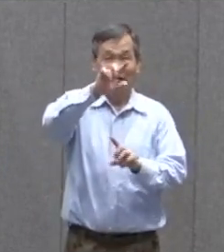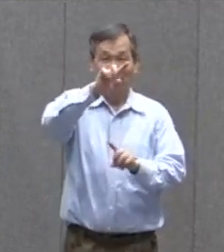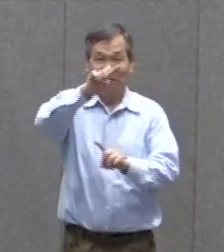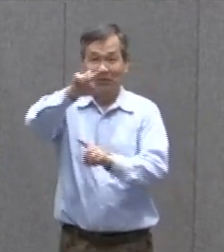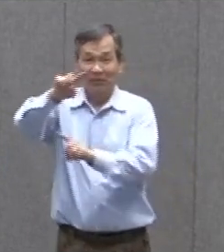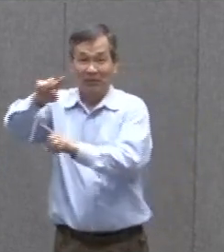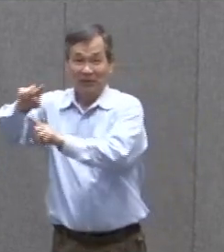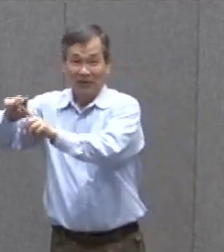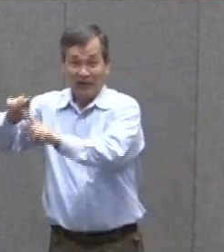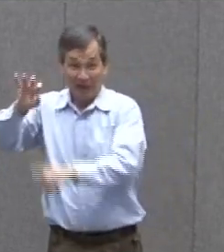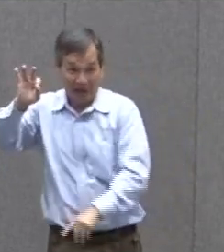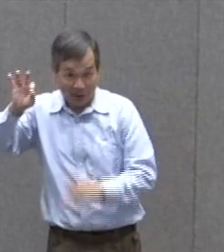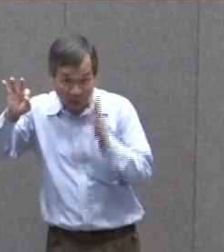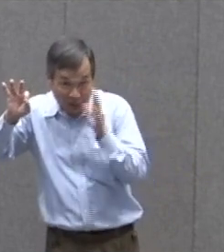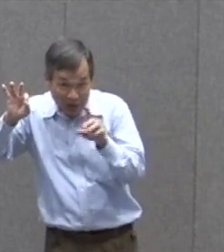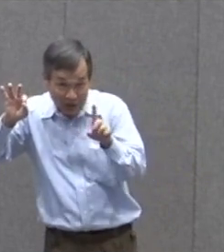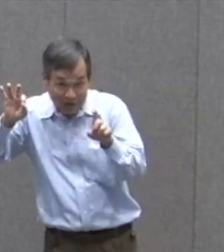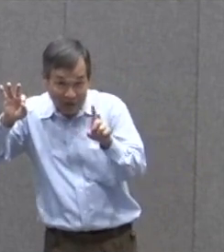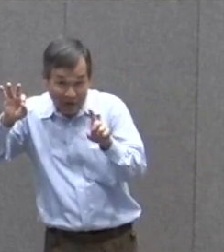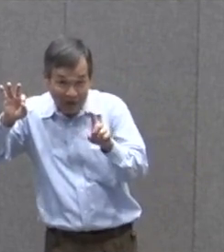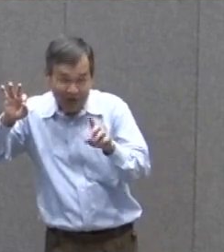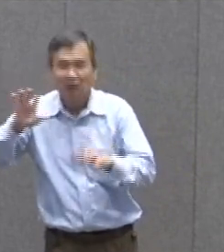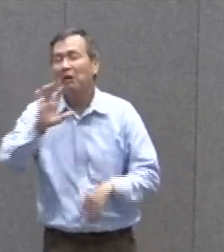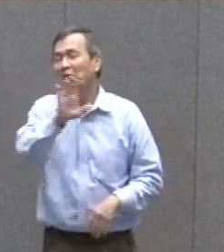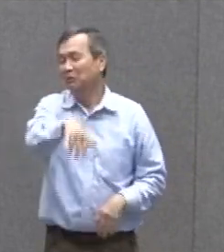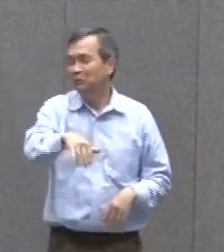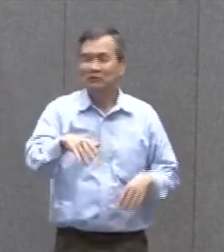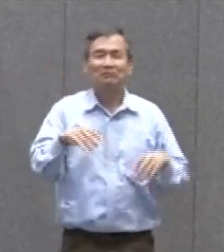So this time I'm going to start with three